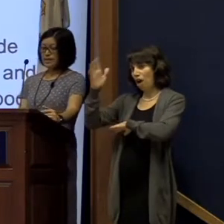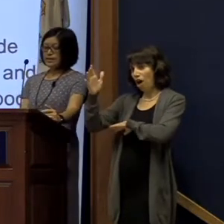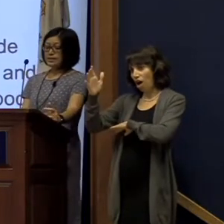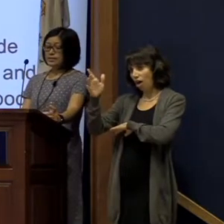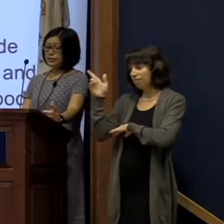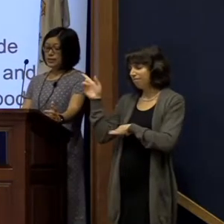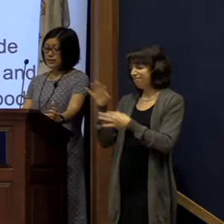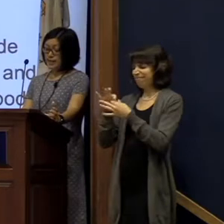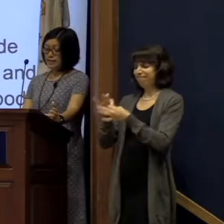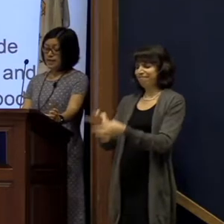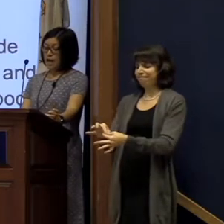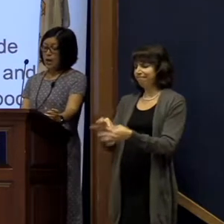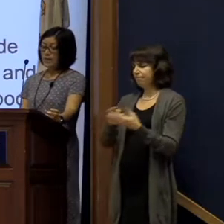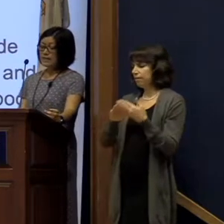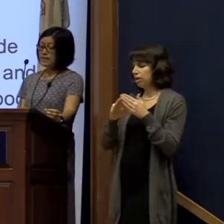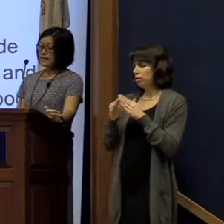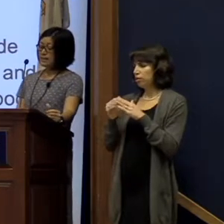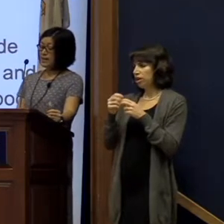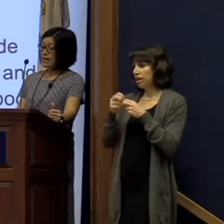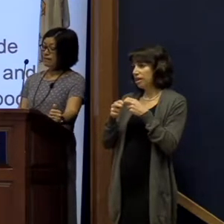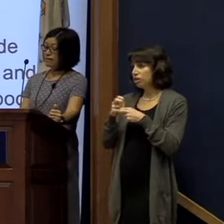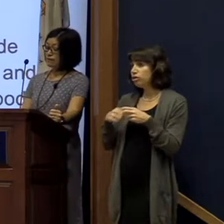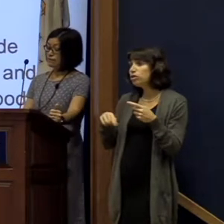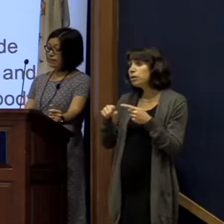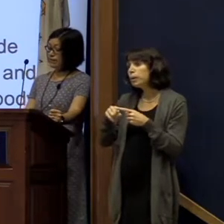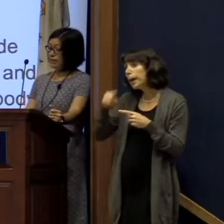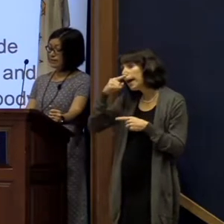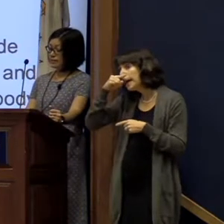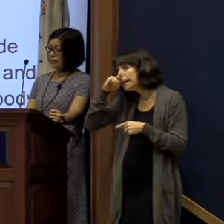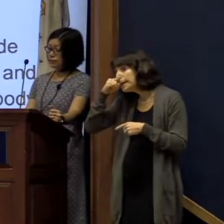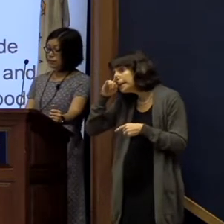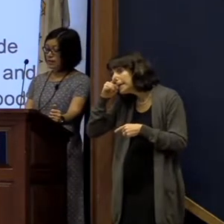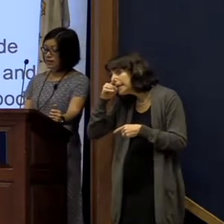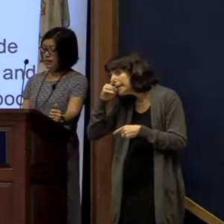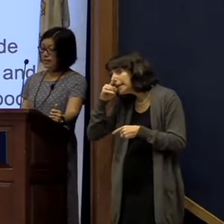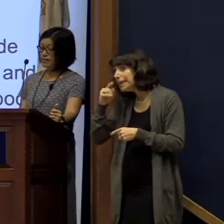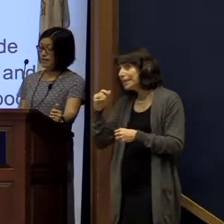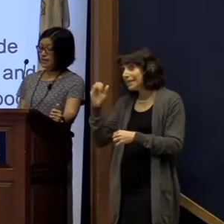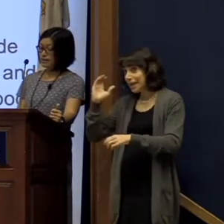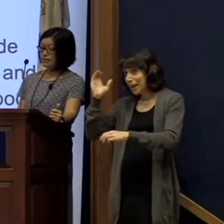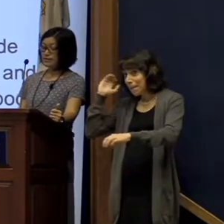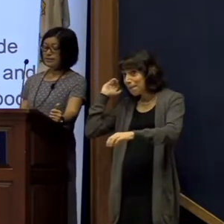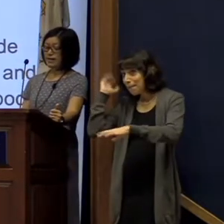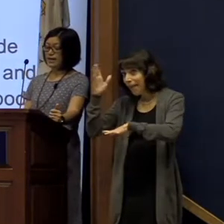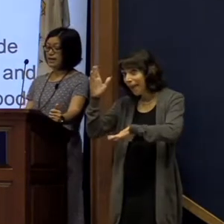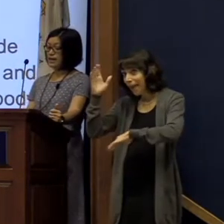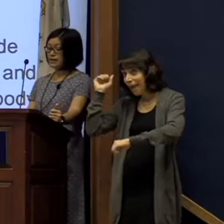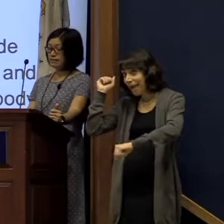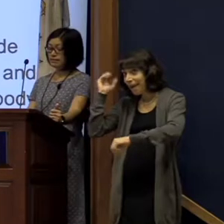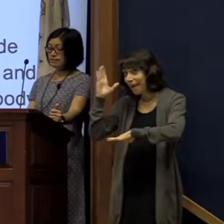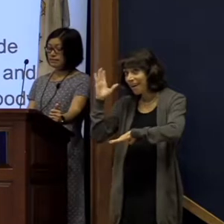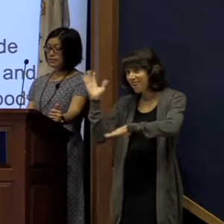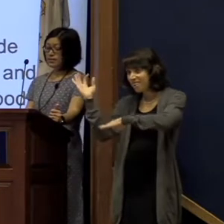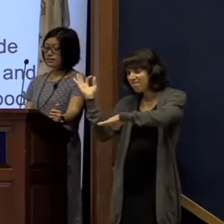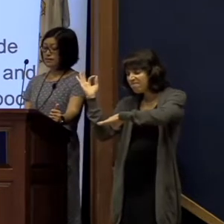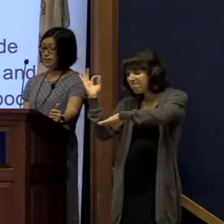So he said when little kids are playing outside football and it's getting too dark and they keep playing Somebody might get hit in the head because they can't see the ball